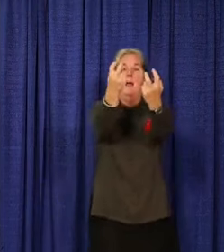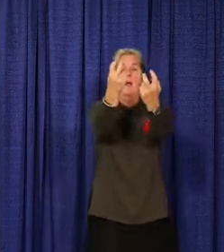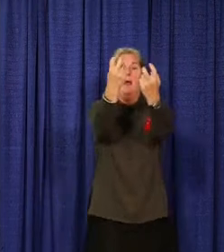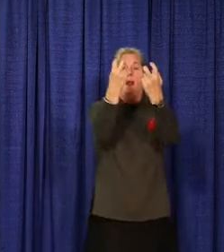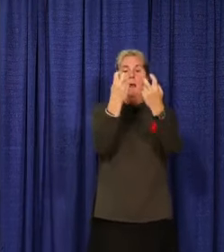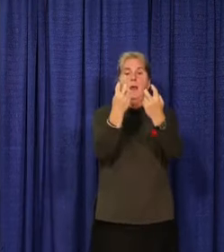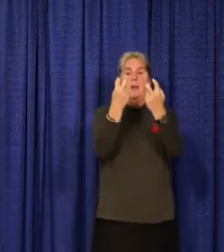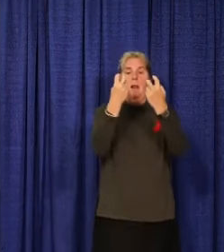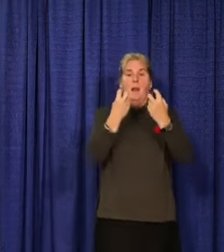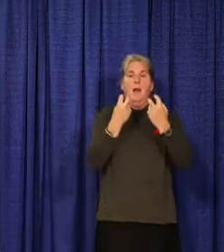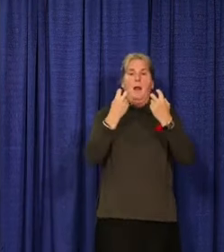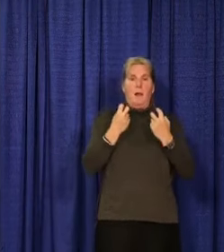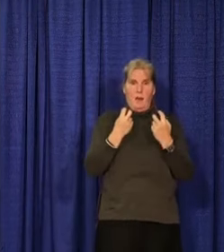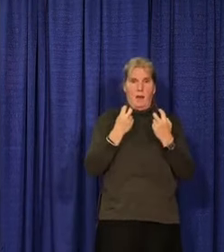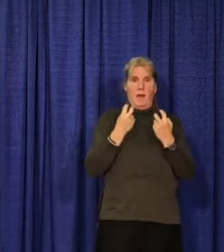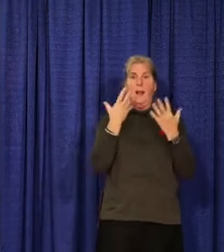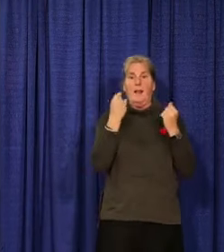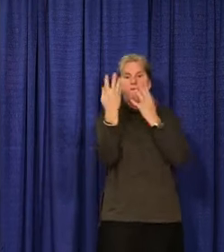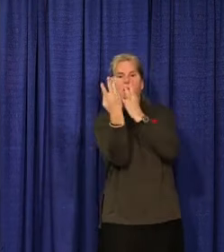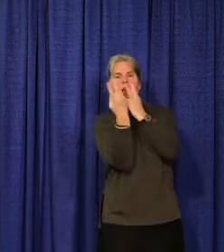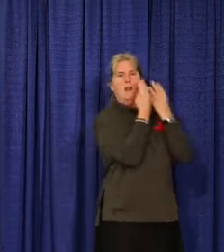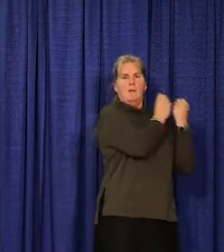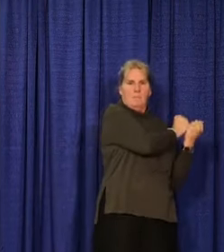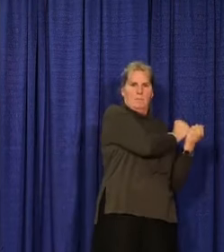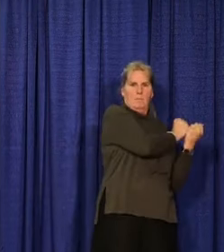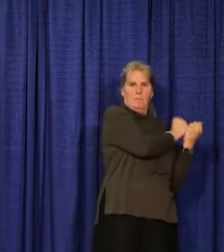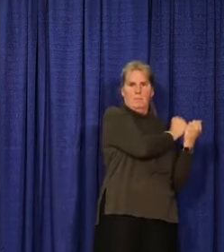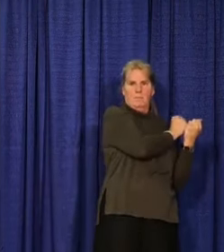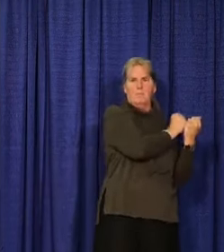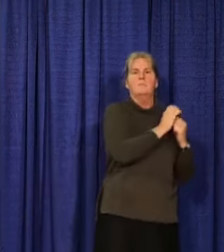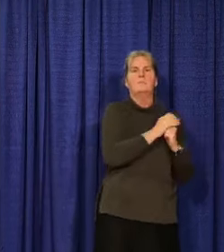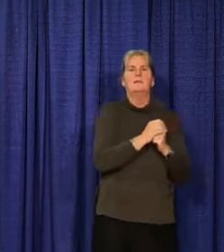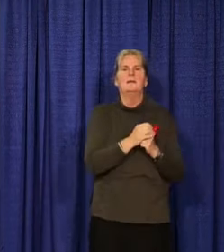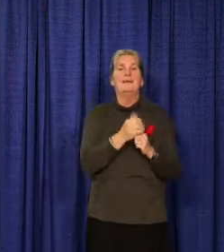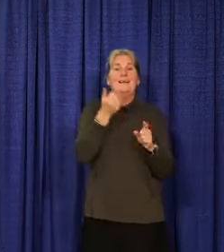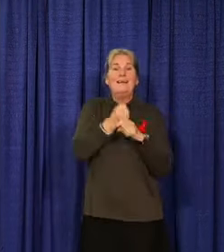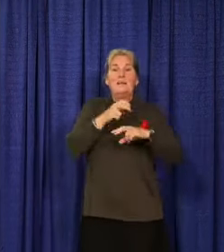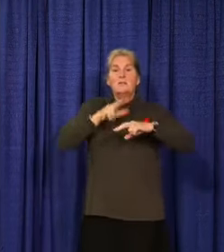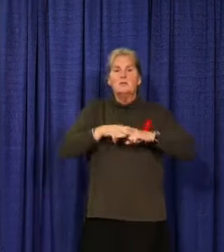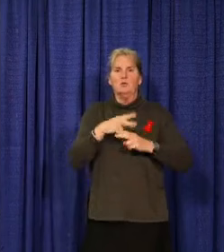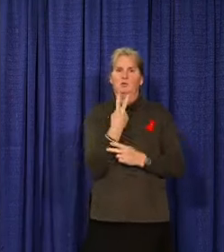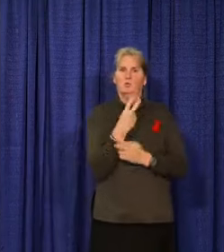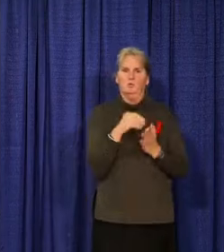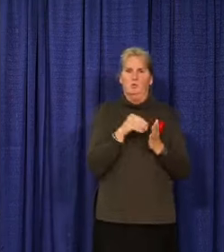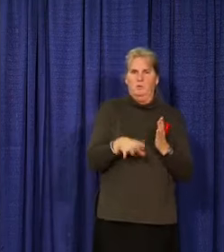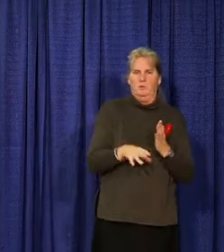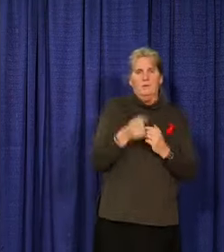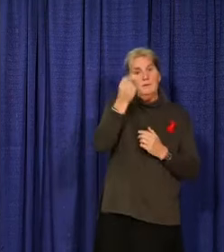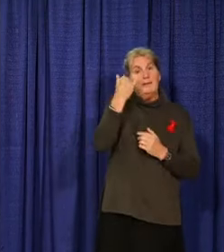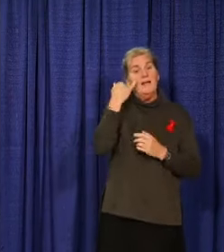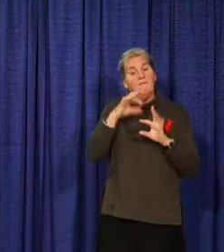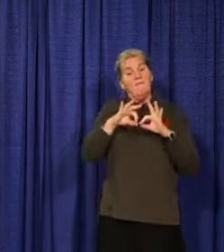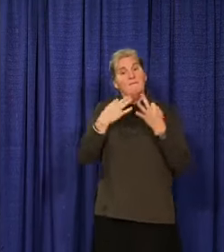back. There will only be two students per seat, unless they are family